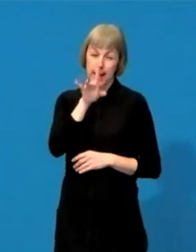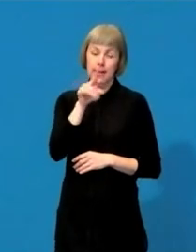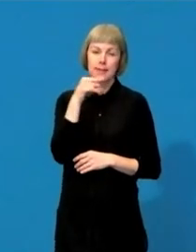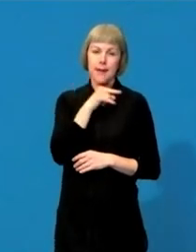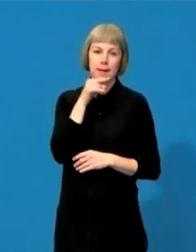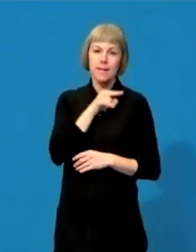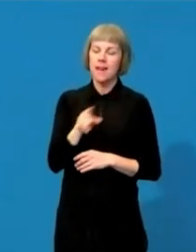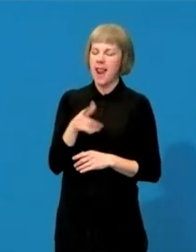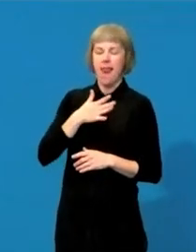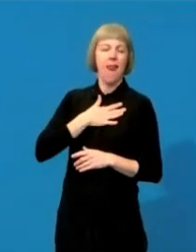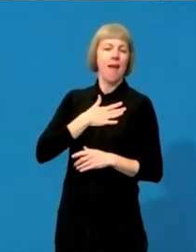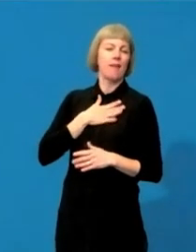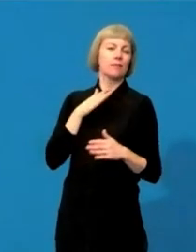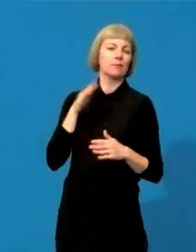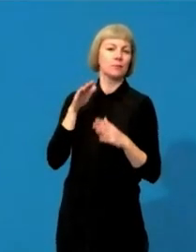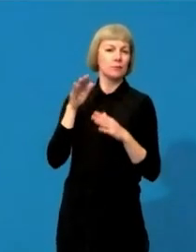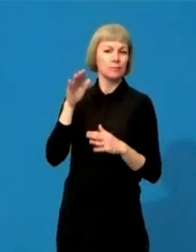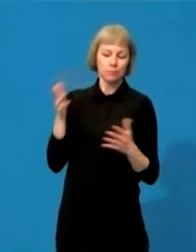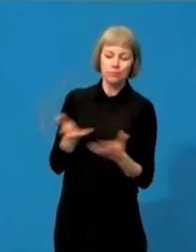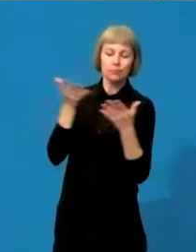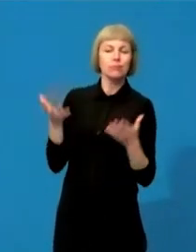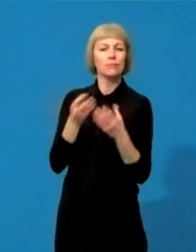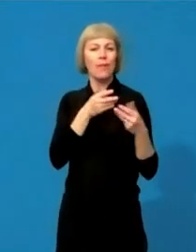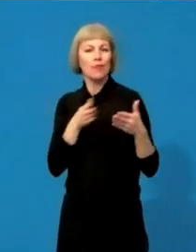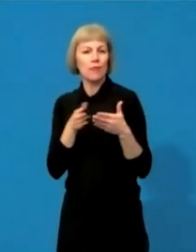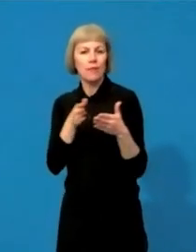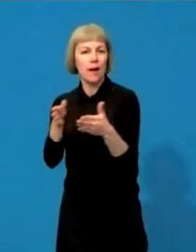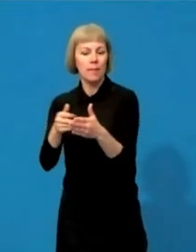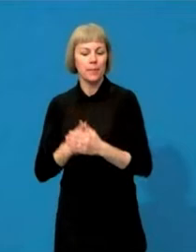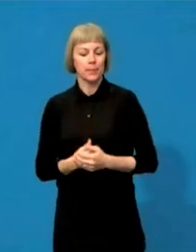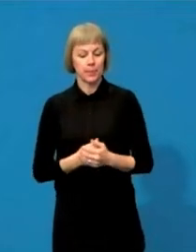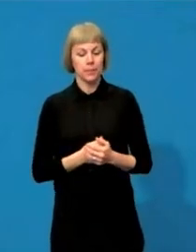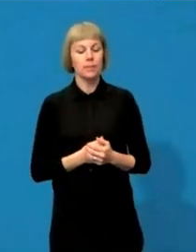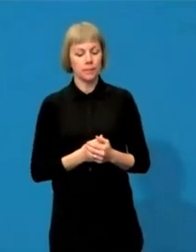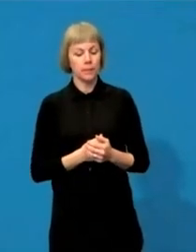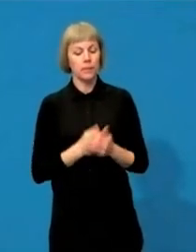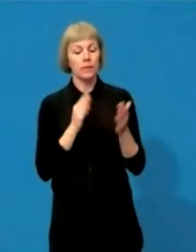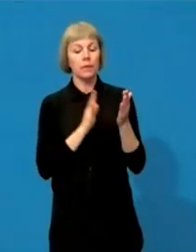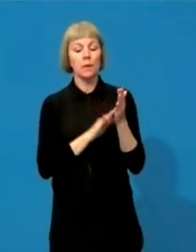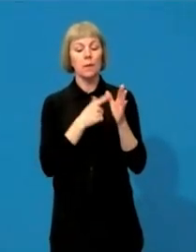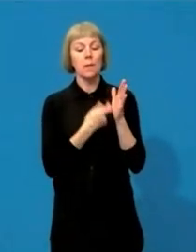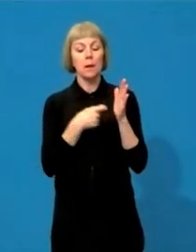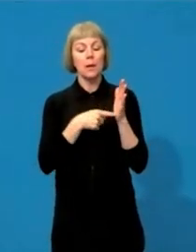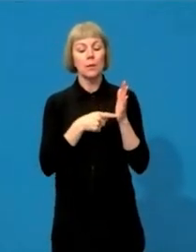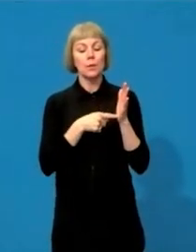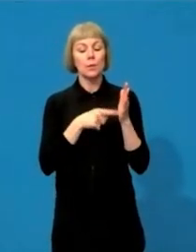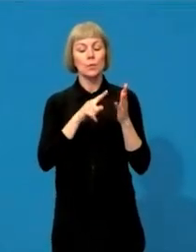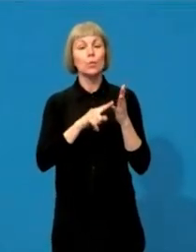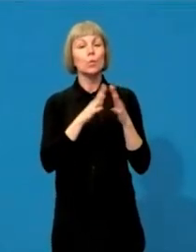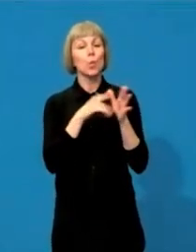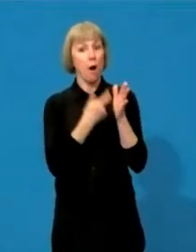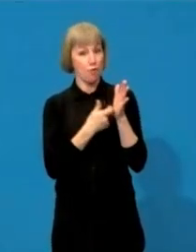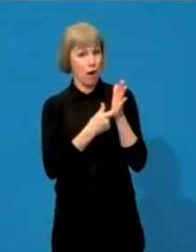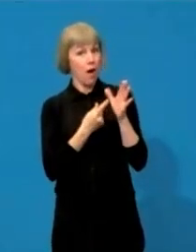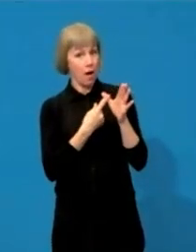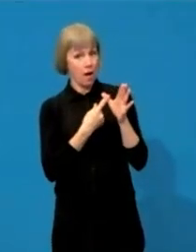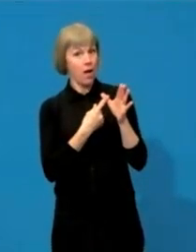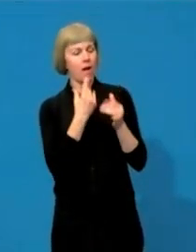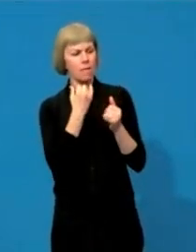So the Martuwarra has a very important role for Bunuba people